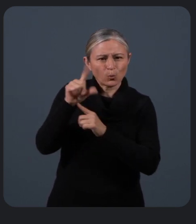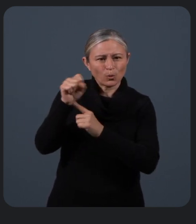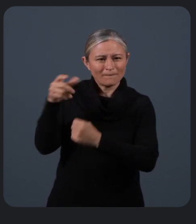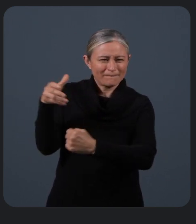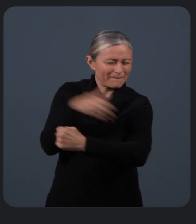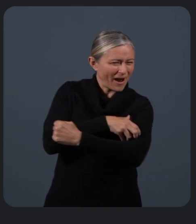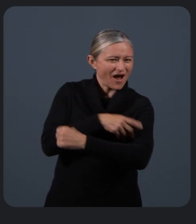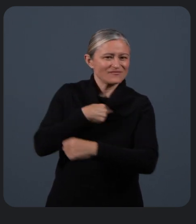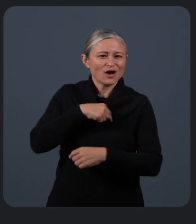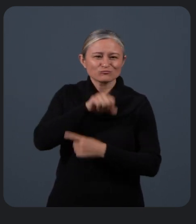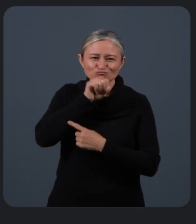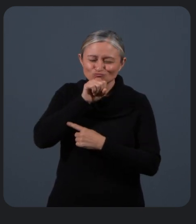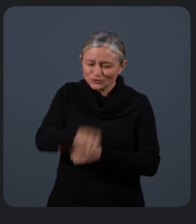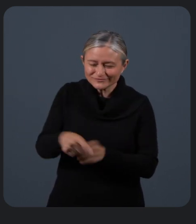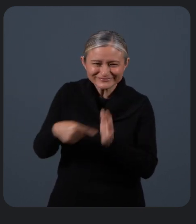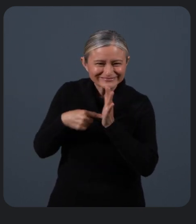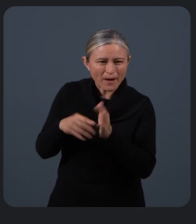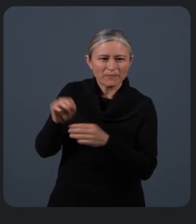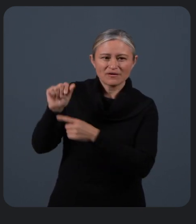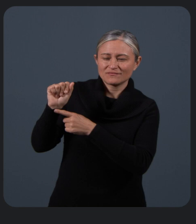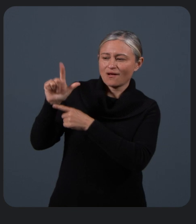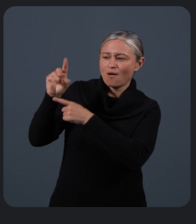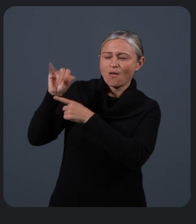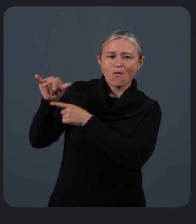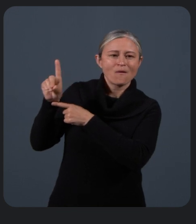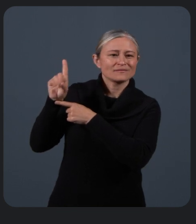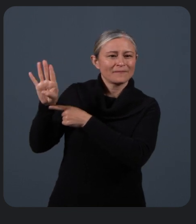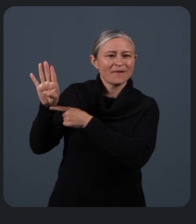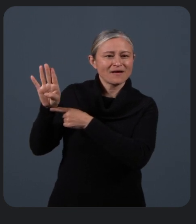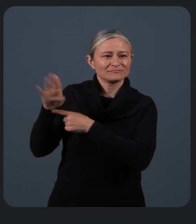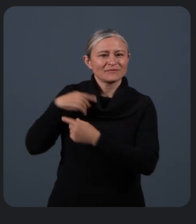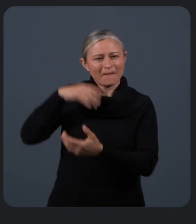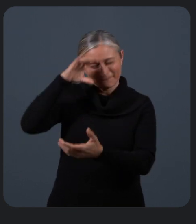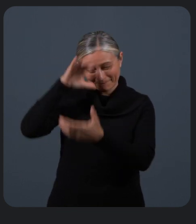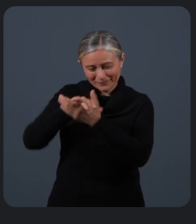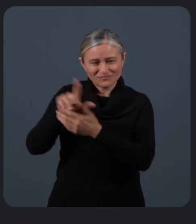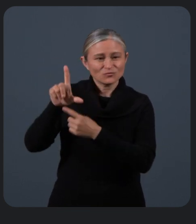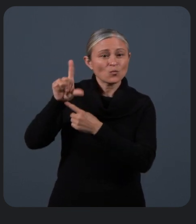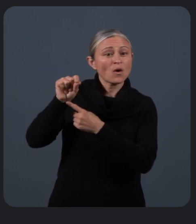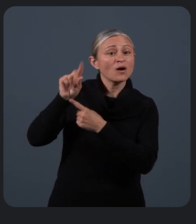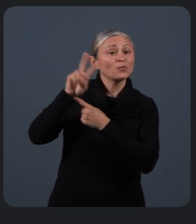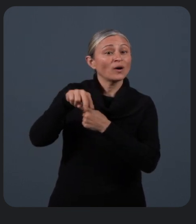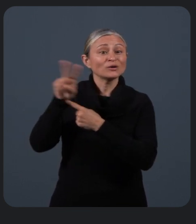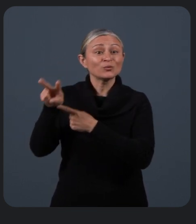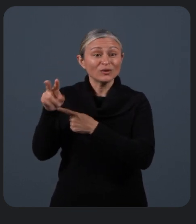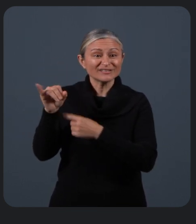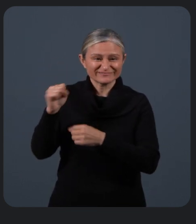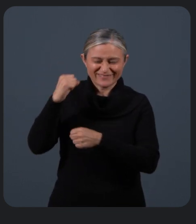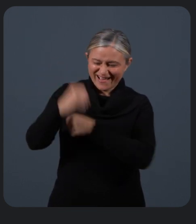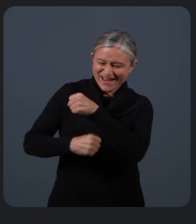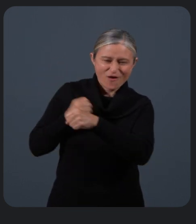And I love the example of AlloyDB. We believe 2022 is the year ML becomes part